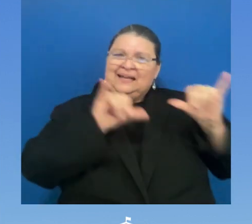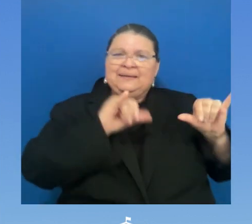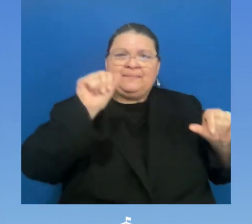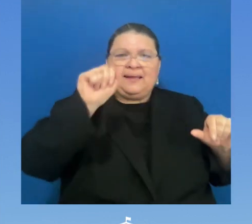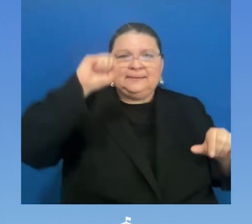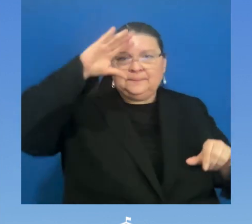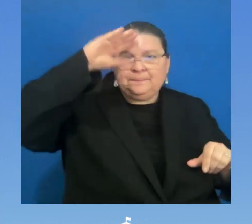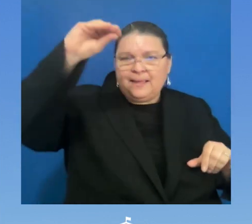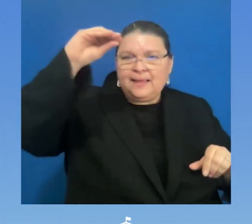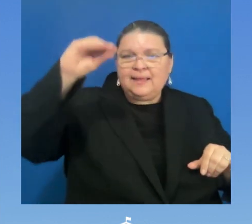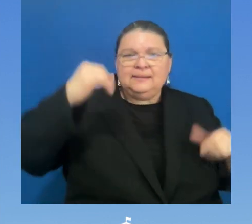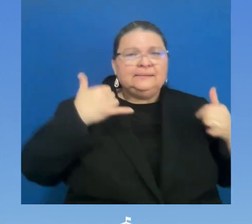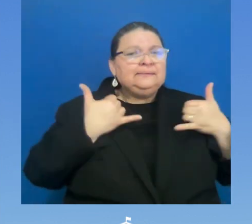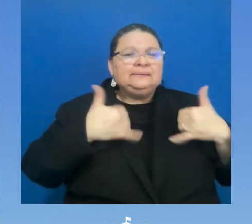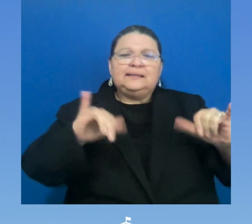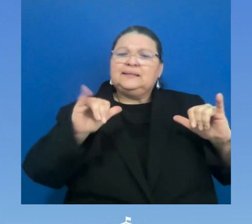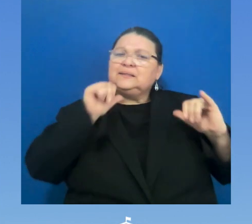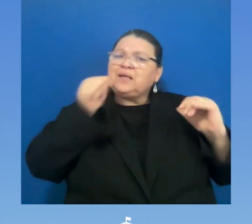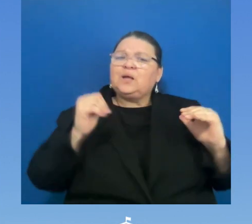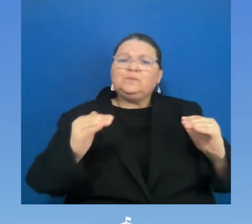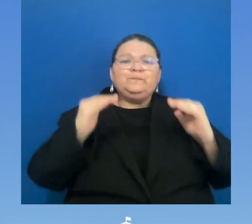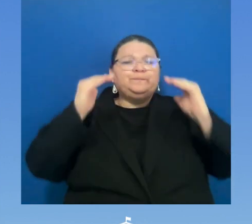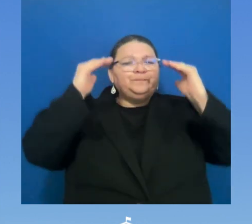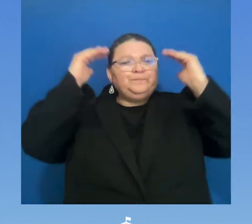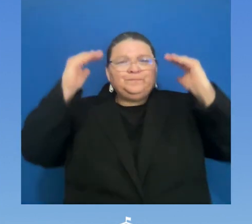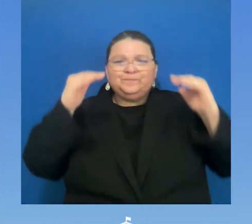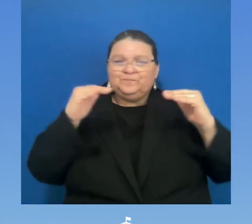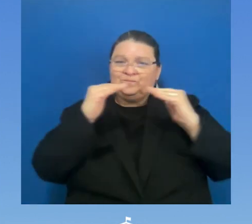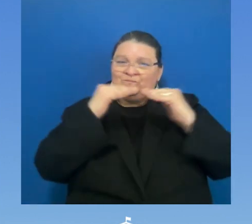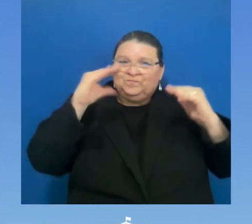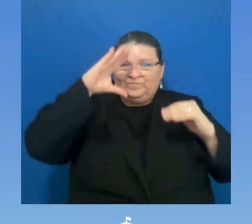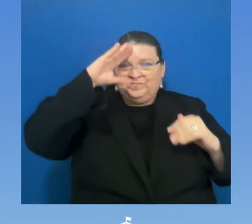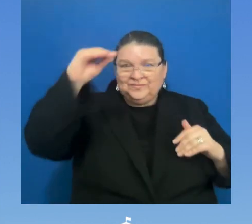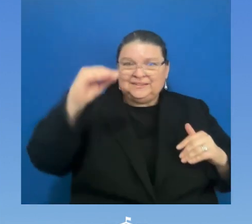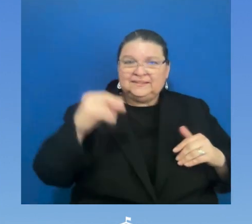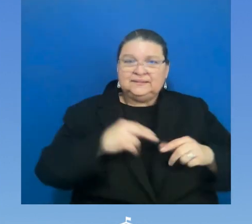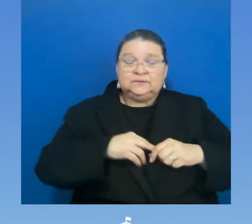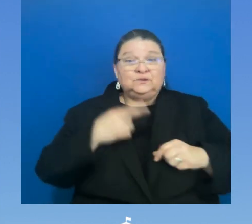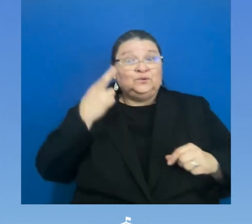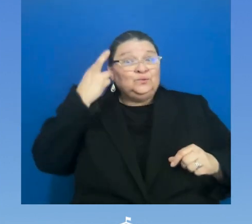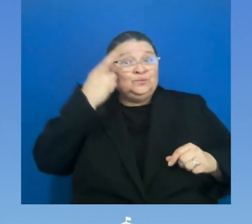Women make up 47 percent of students at top 50 law schools.